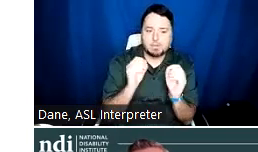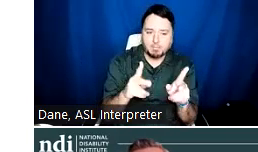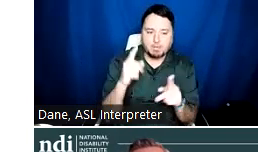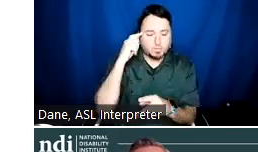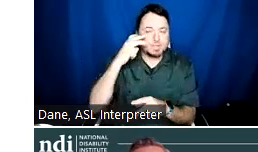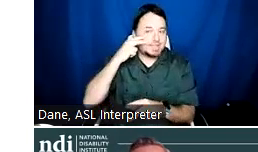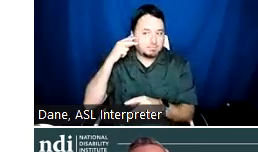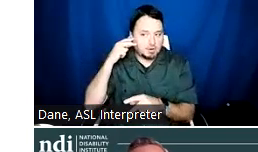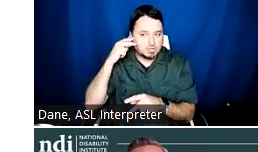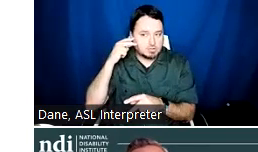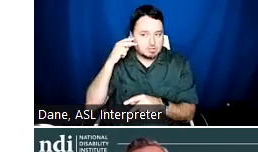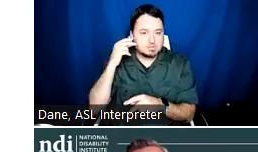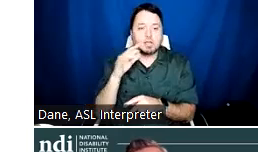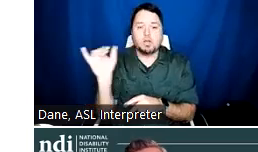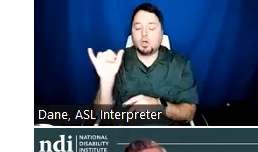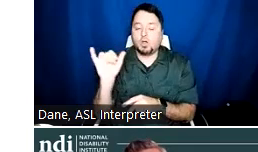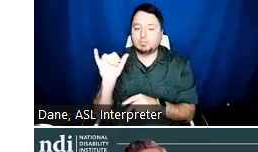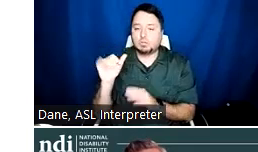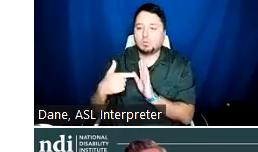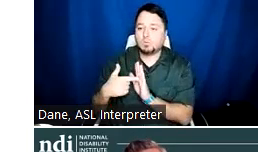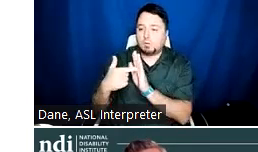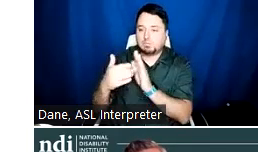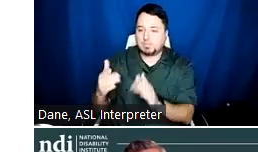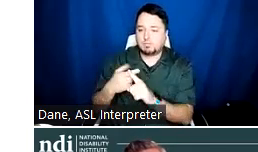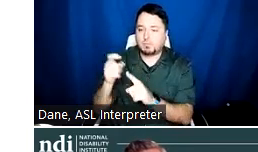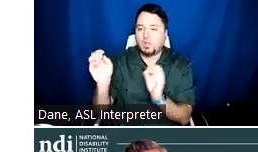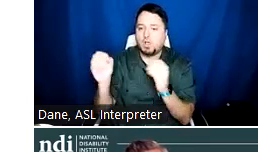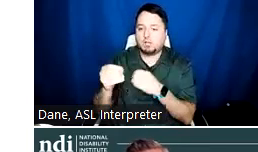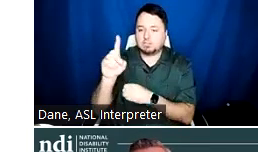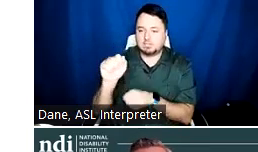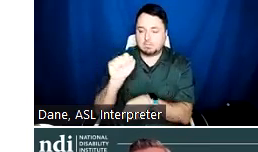Americans as well as a representative from the office of disability employment policy.